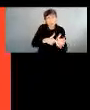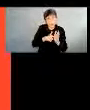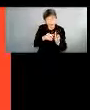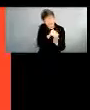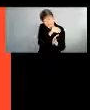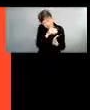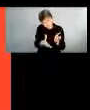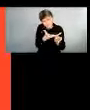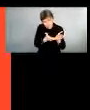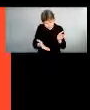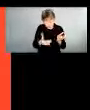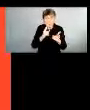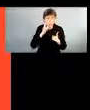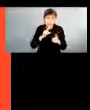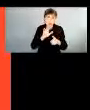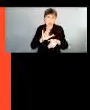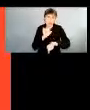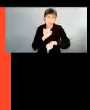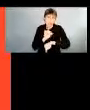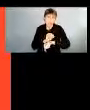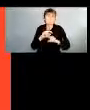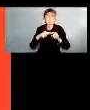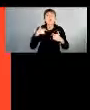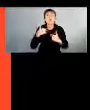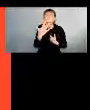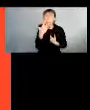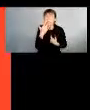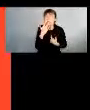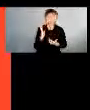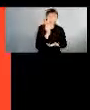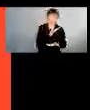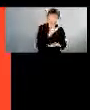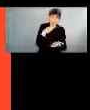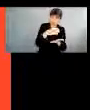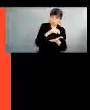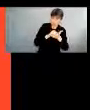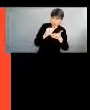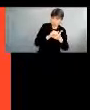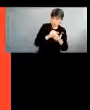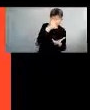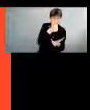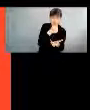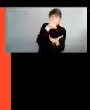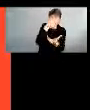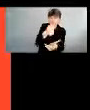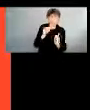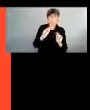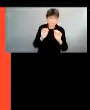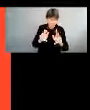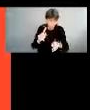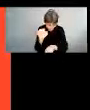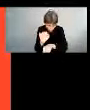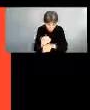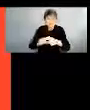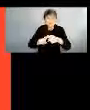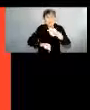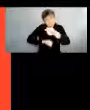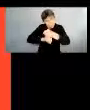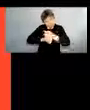see this funding reinvested back into the arts community, and support as many artists as possible. If you do make a request for the purchase